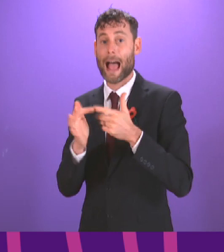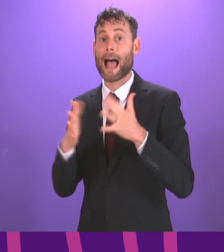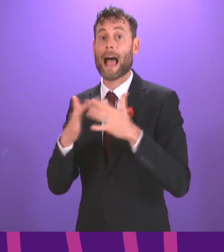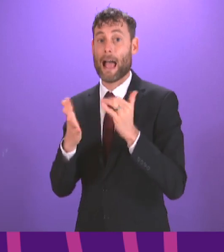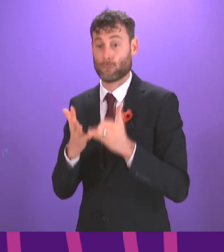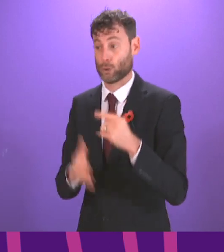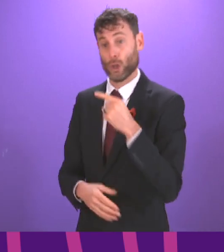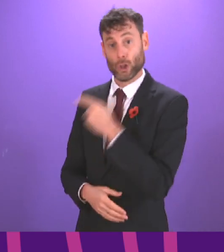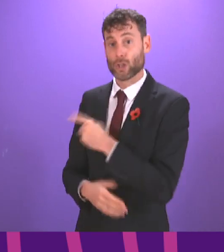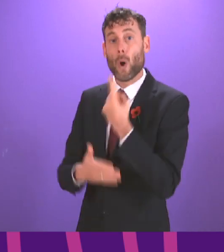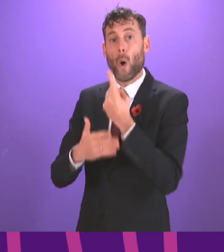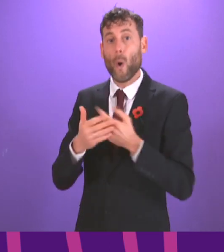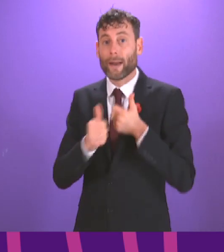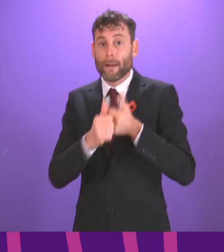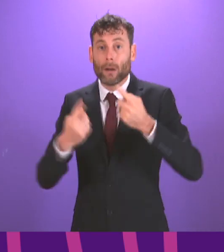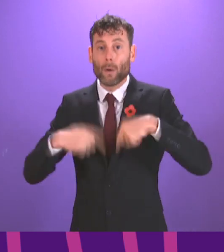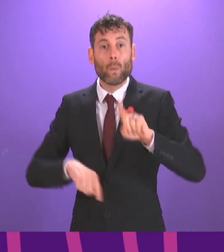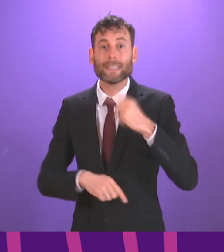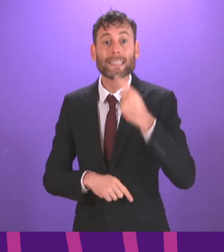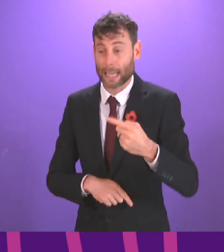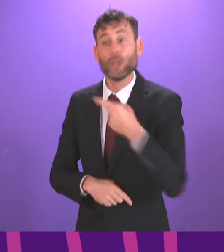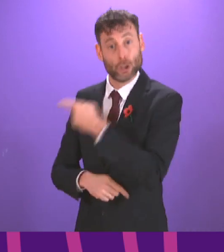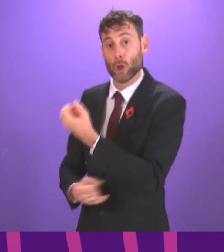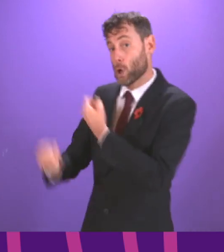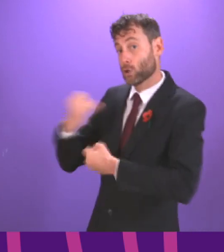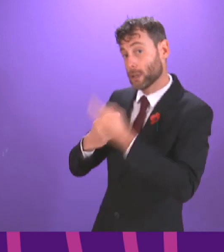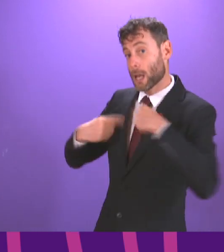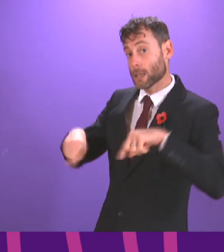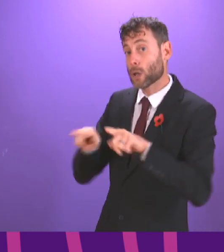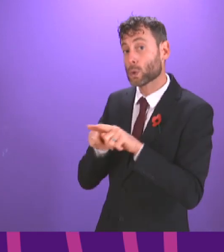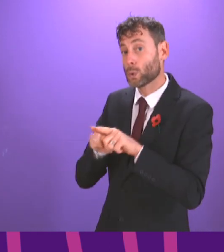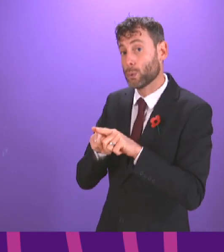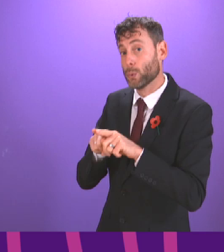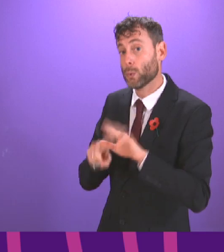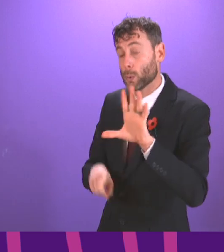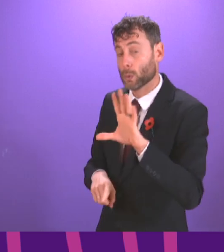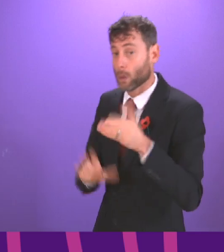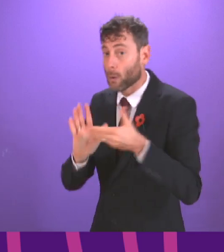were critical of the Government. I am not trying to depart from that at all. There will